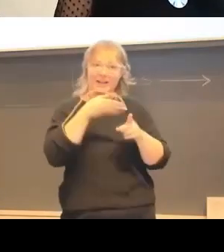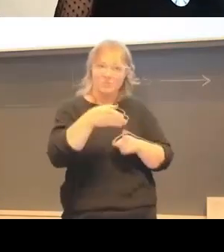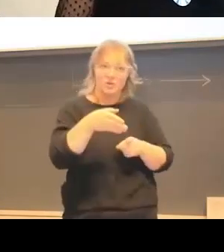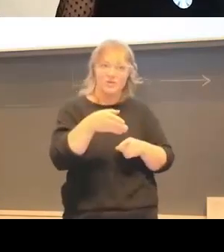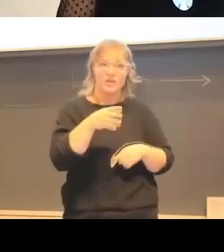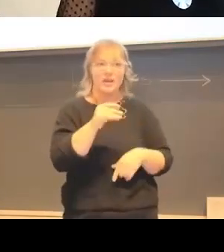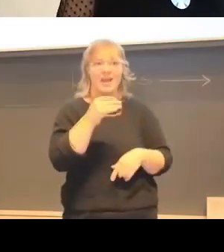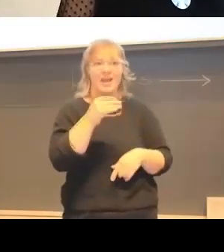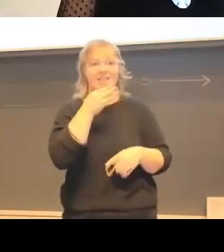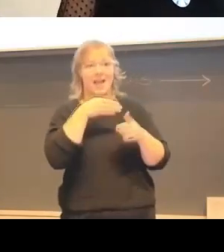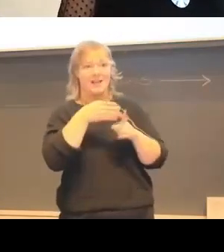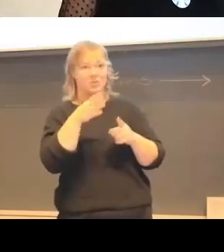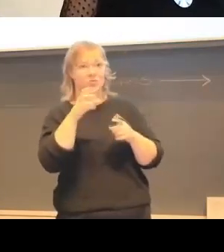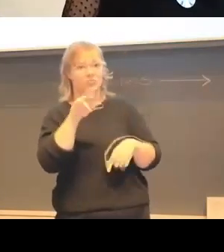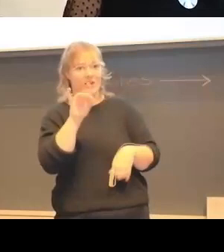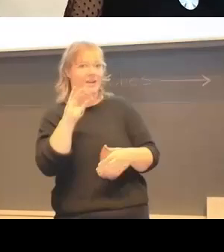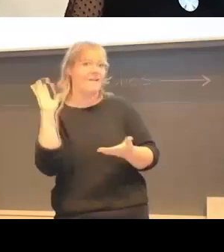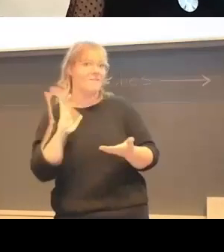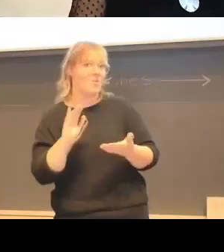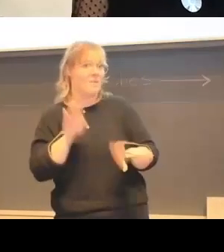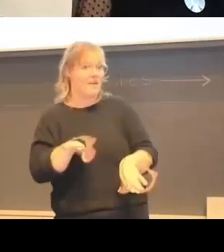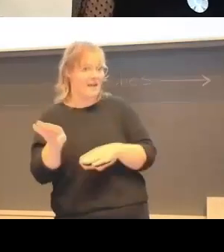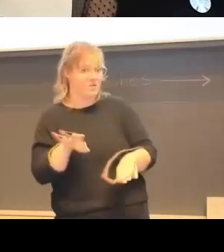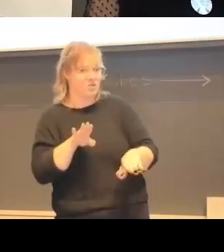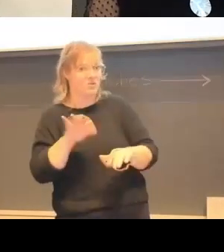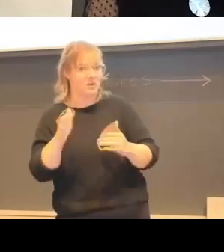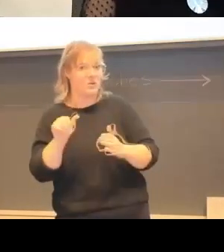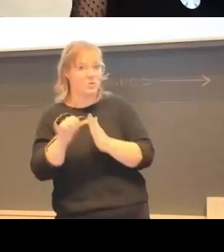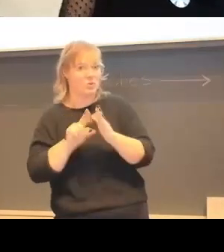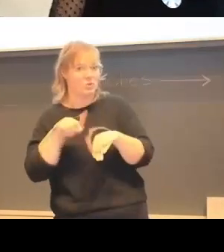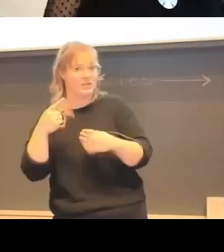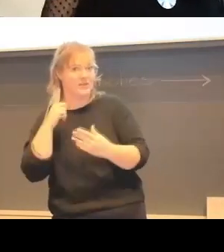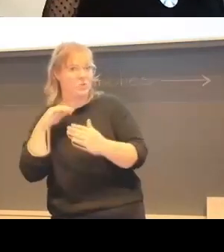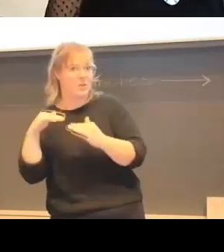as compared to the self-appraisal of Surgeons delivering feedback to appear values over one